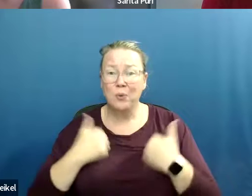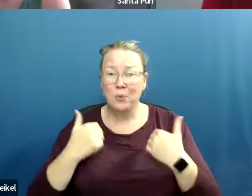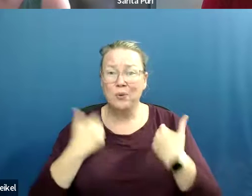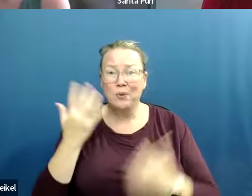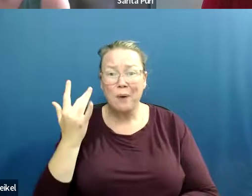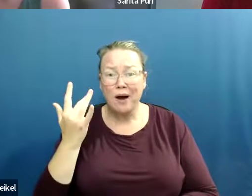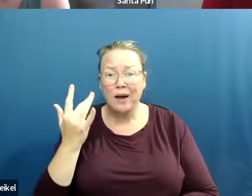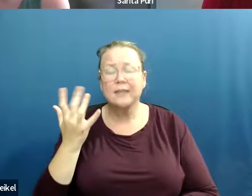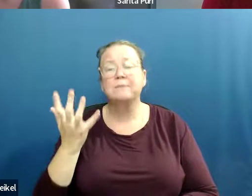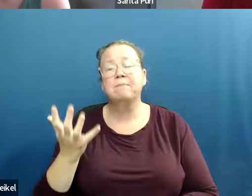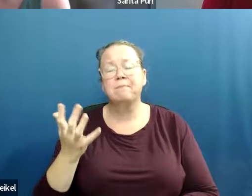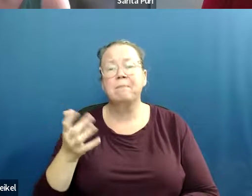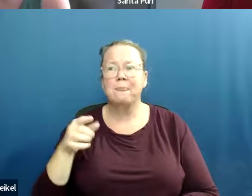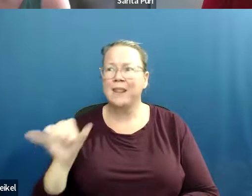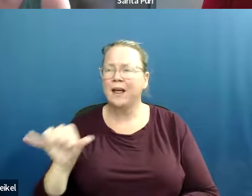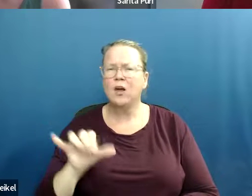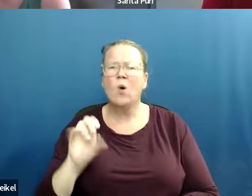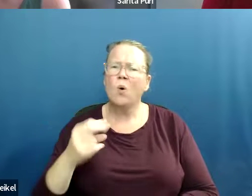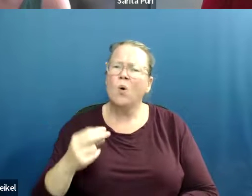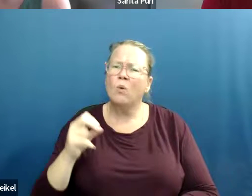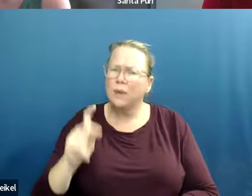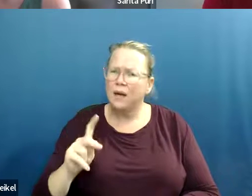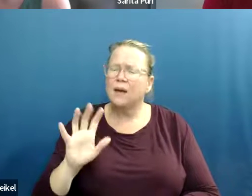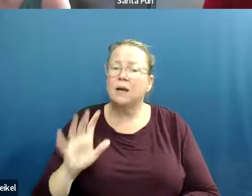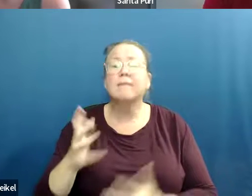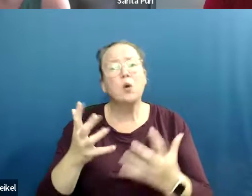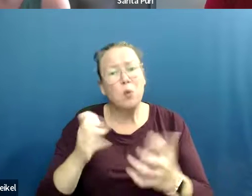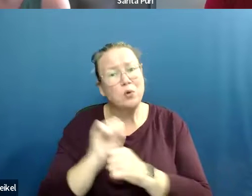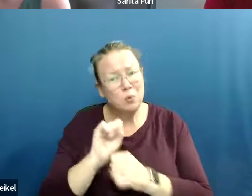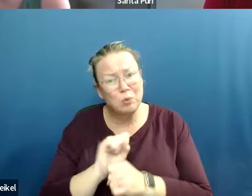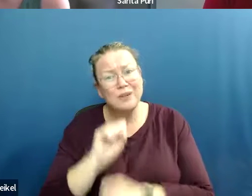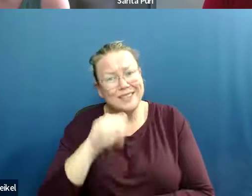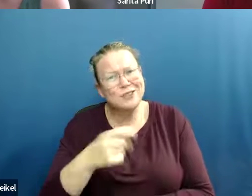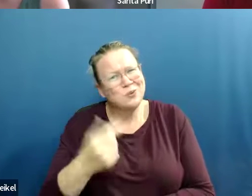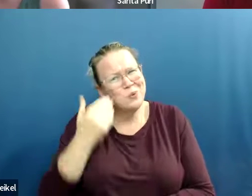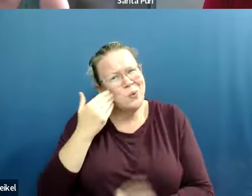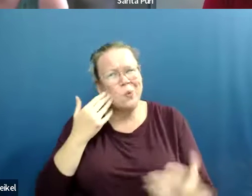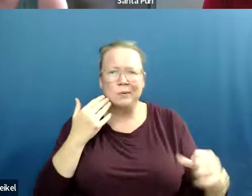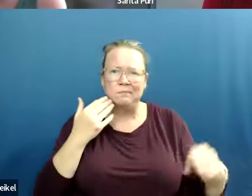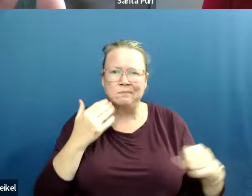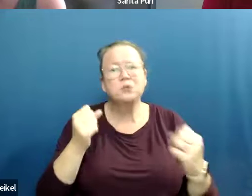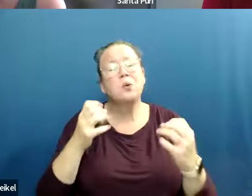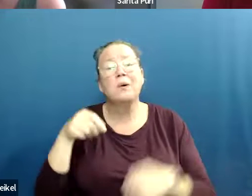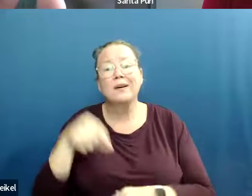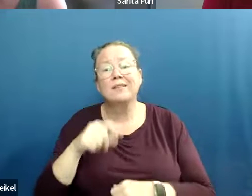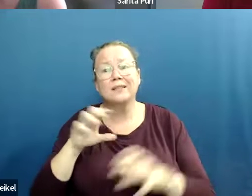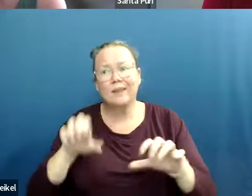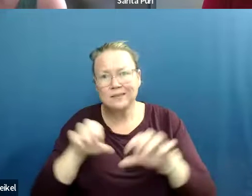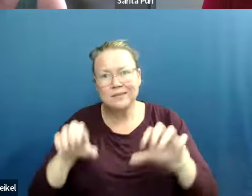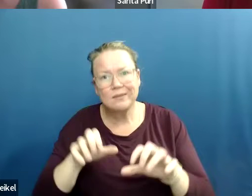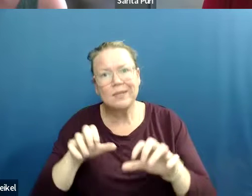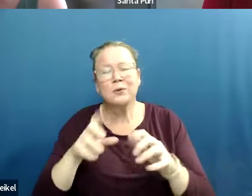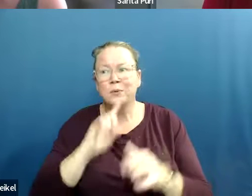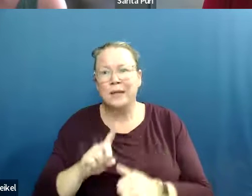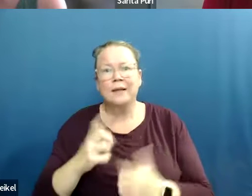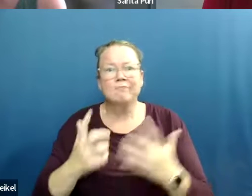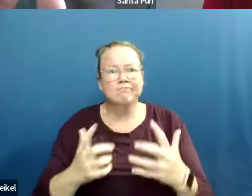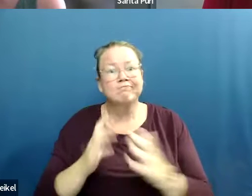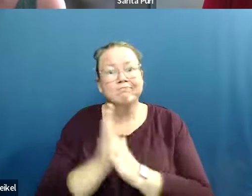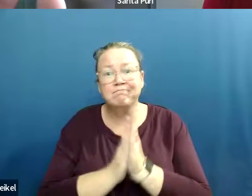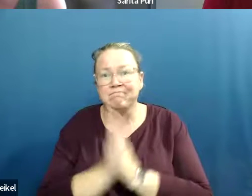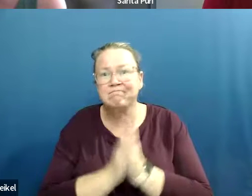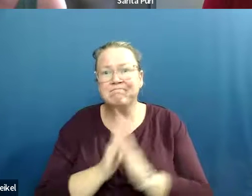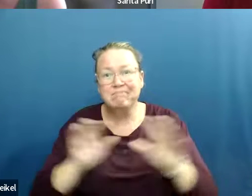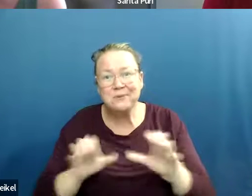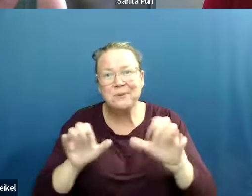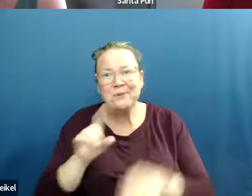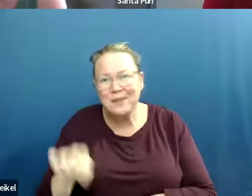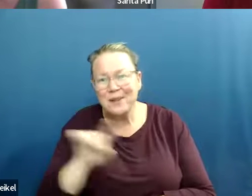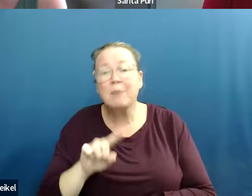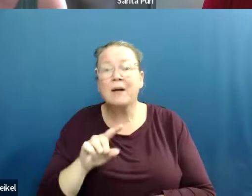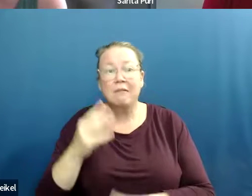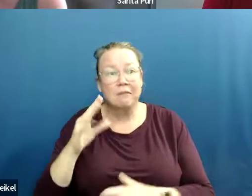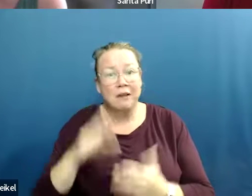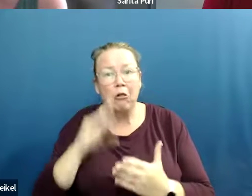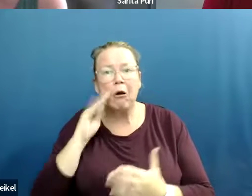Sarita Puri: they said like, Oh, okay, they want to work, you know. So this kind of activities basically motivates and encourages them. How important it is to be in the